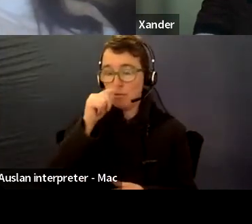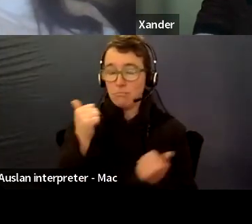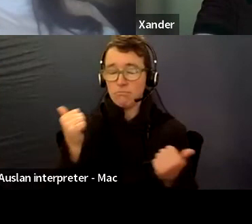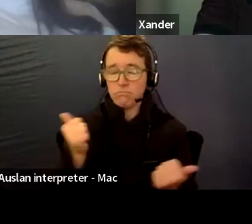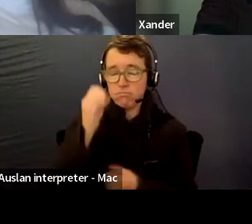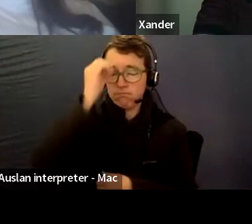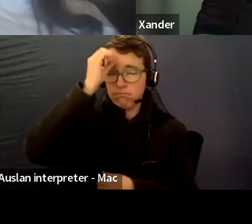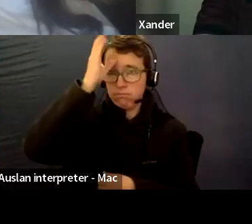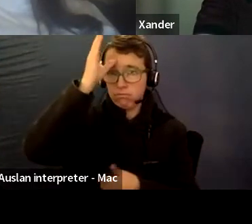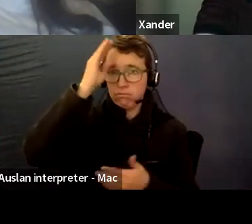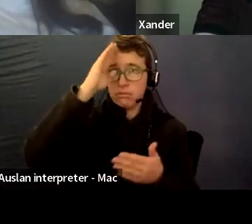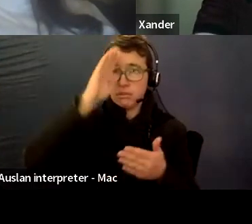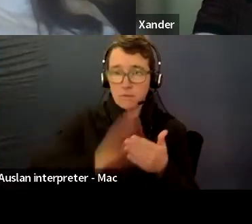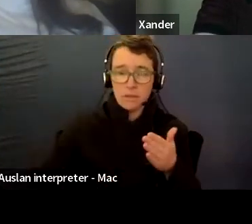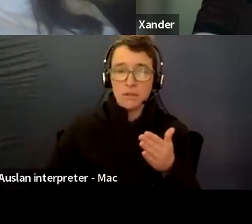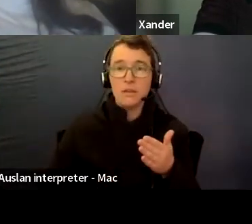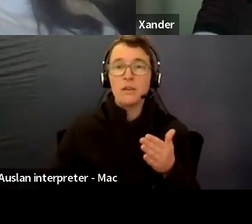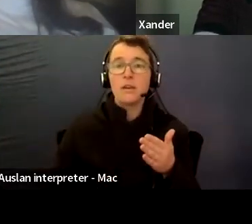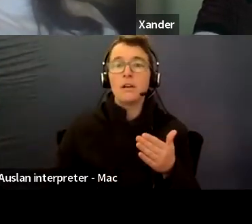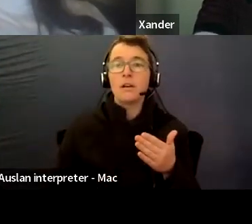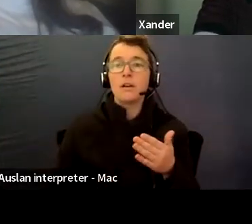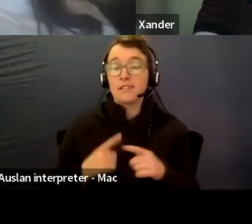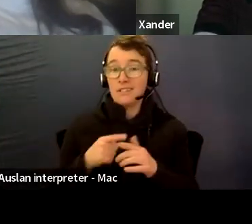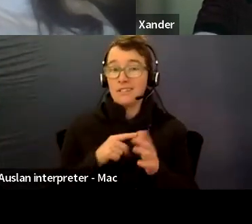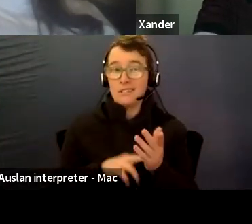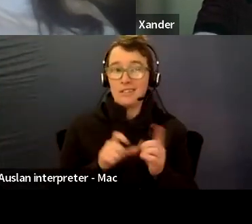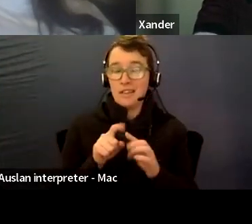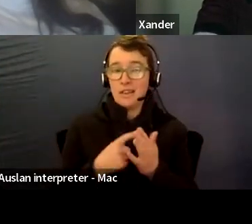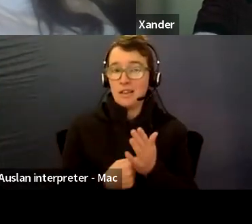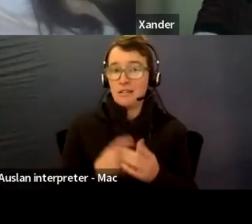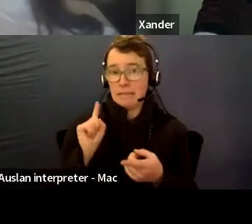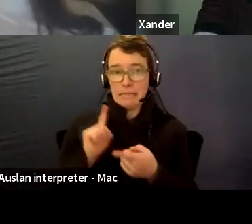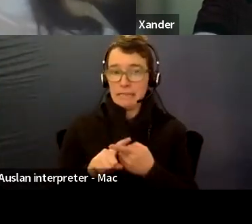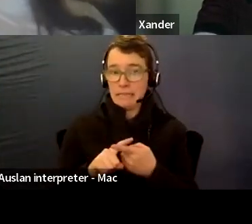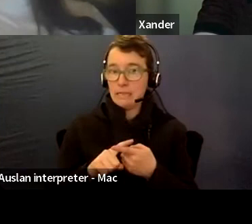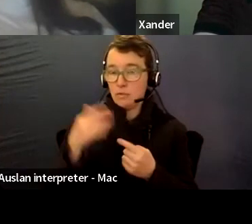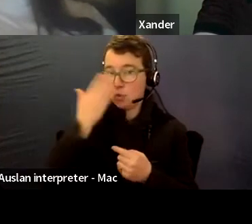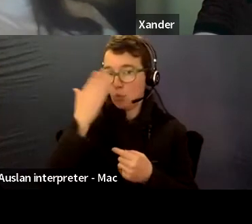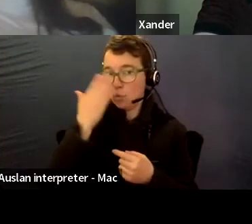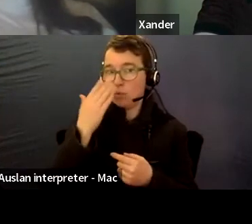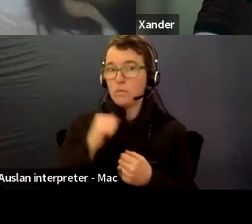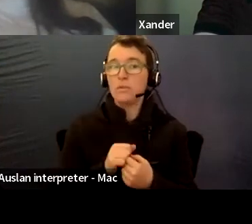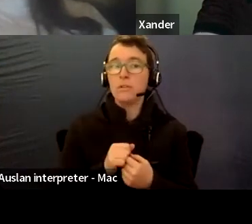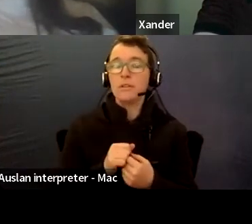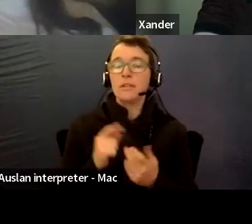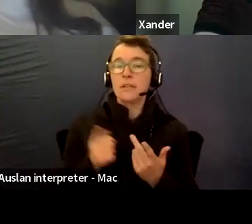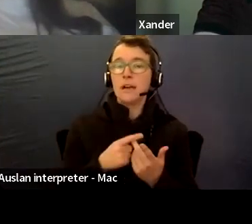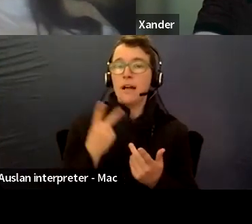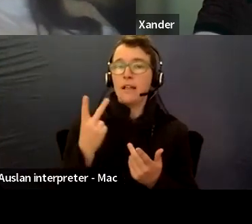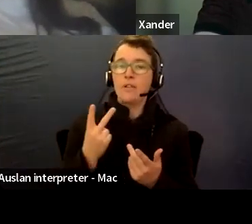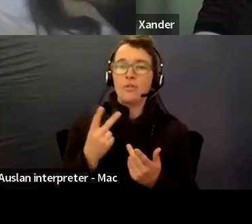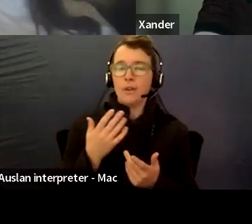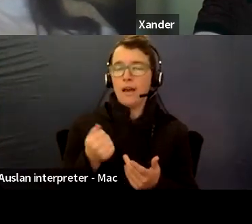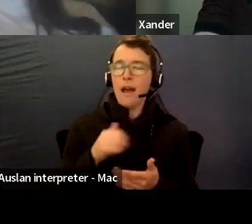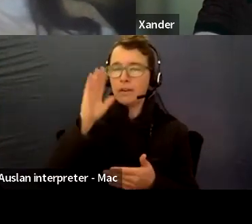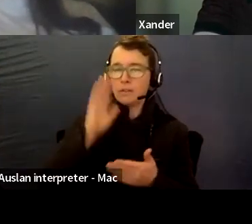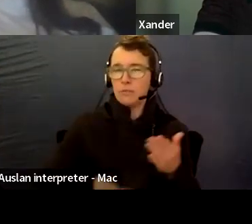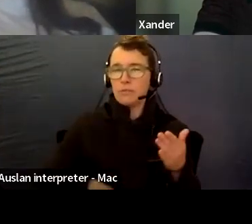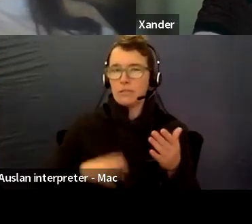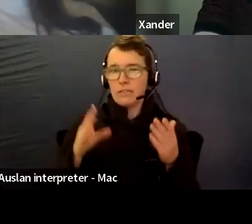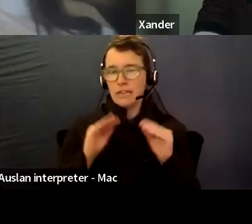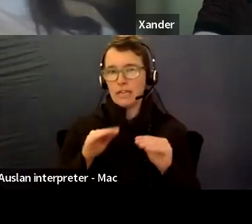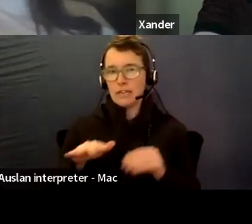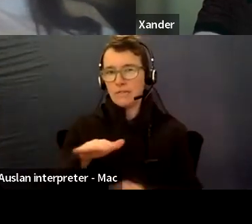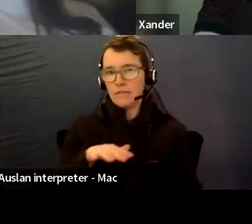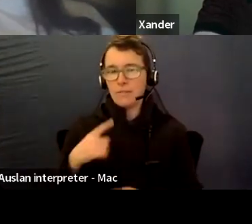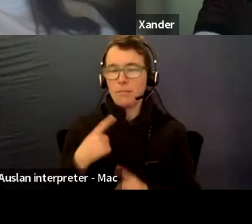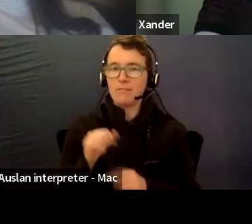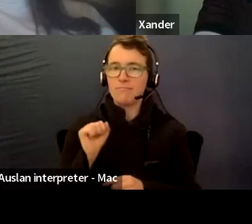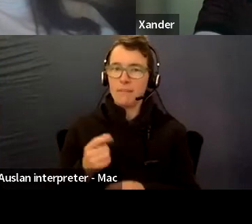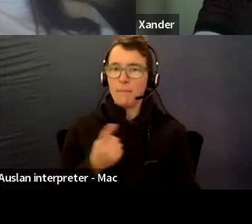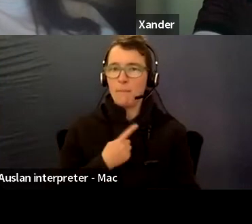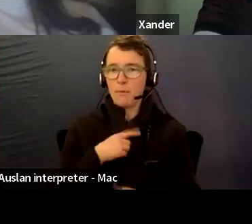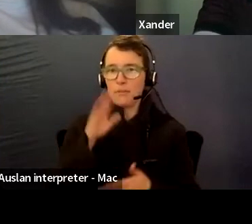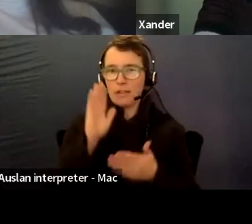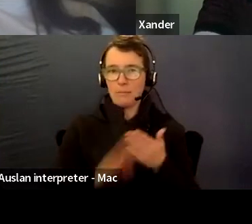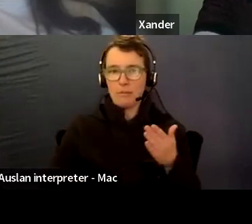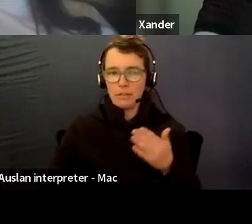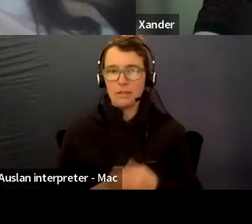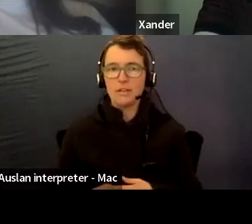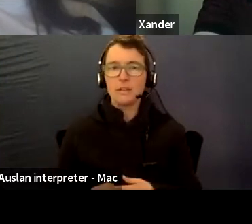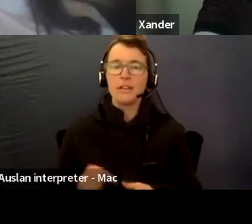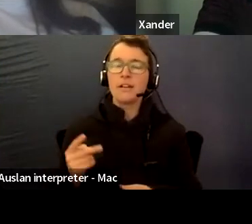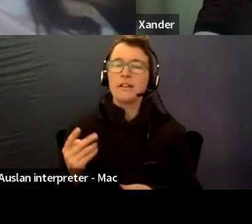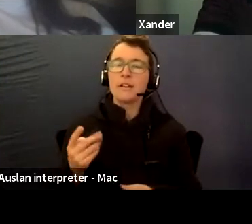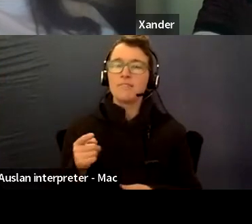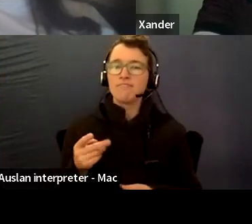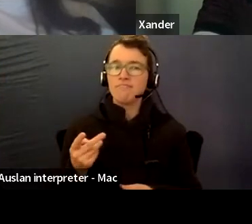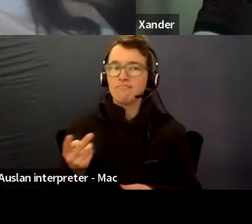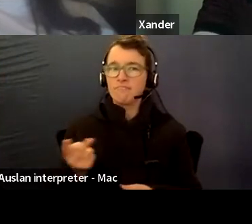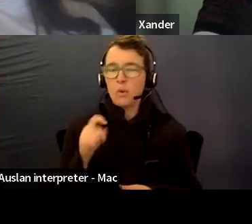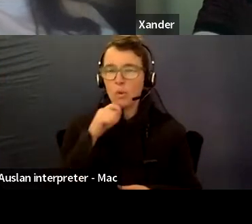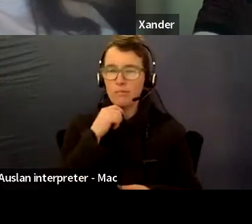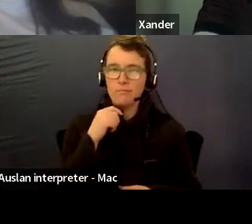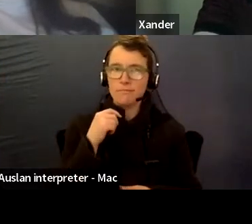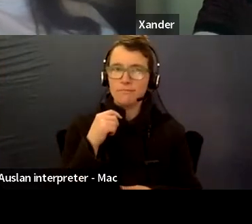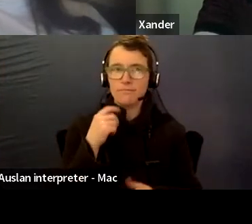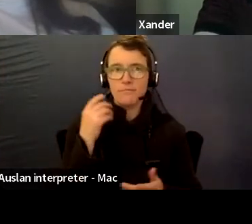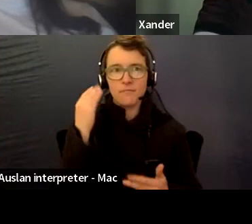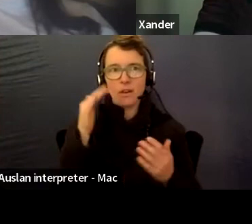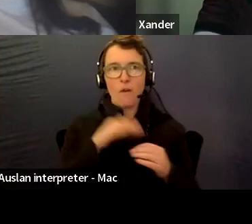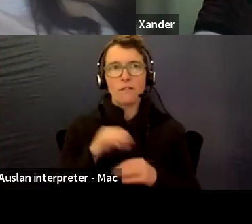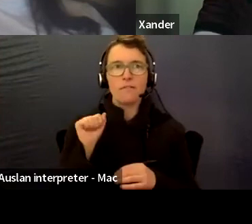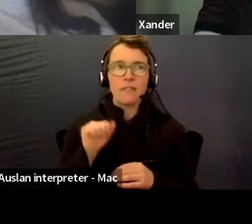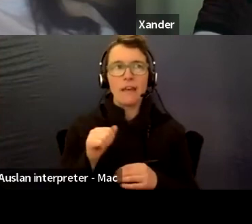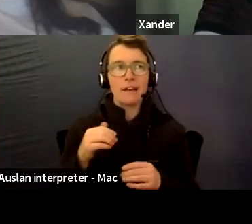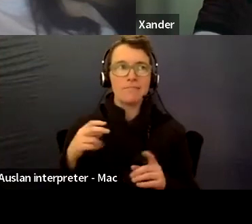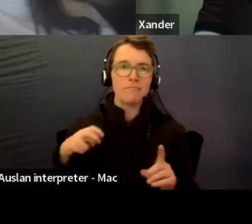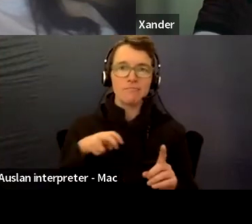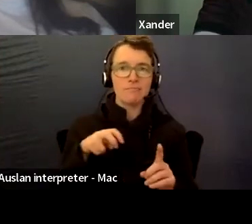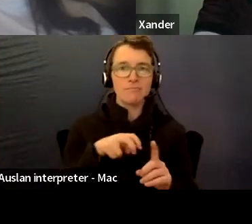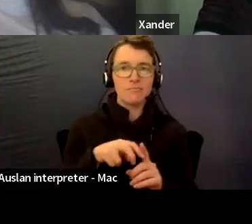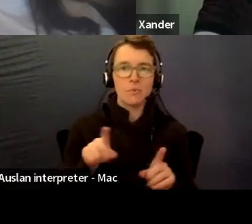So, Zander is still at school and Emily and Isabel have experienced in the education field as well as well as their own personal experience and they'll be reflecting on those different words that they've taken as well.